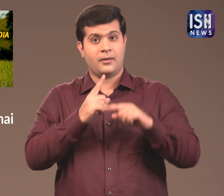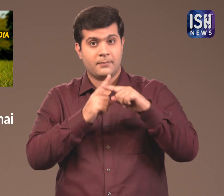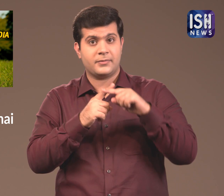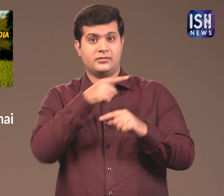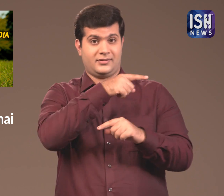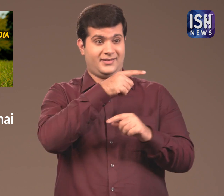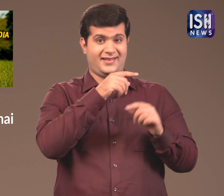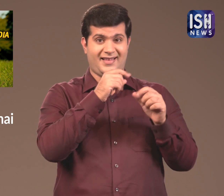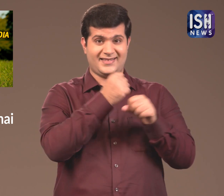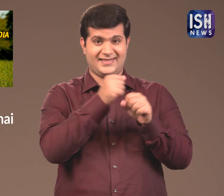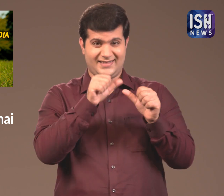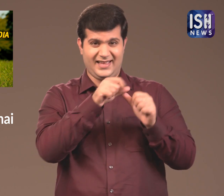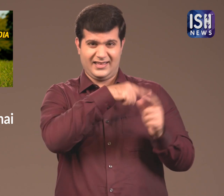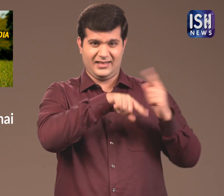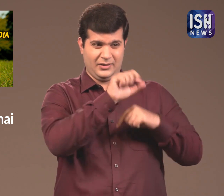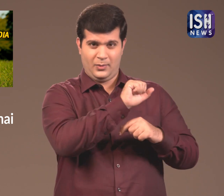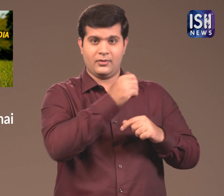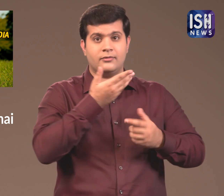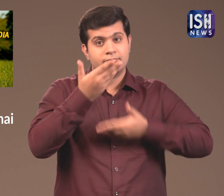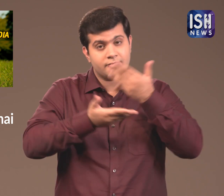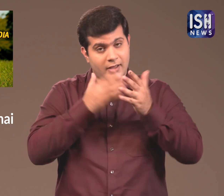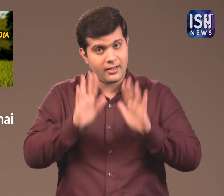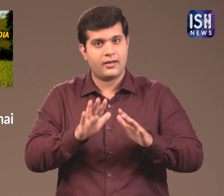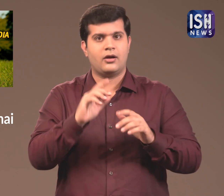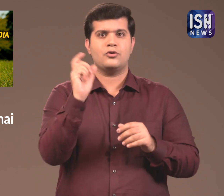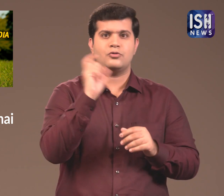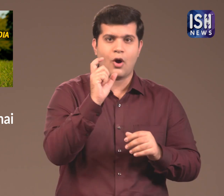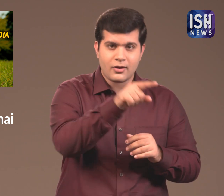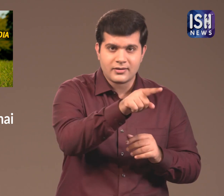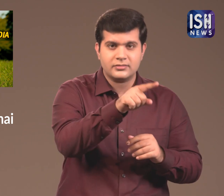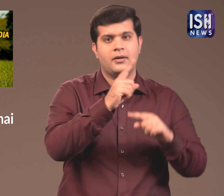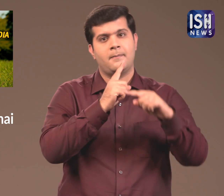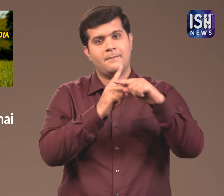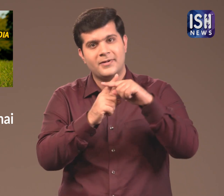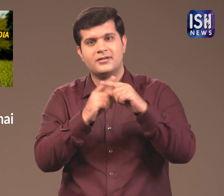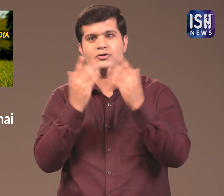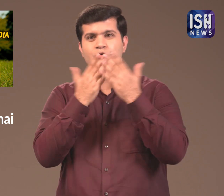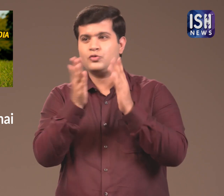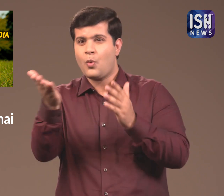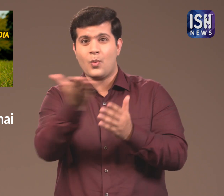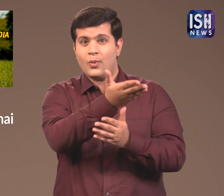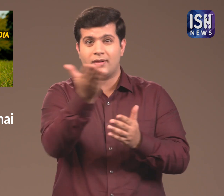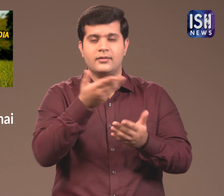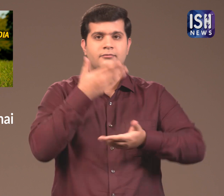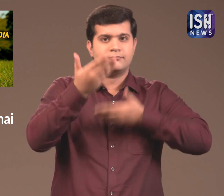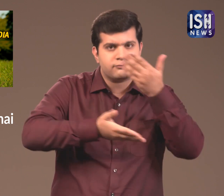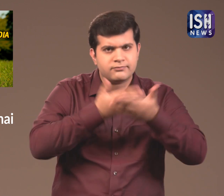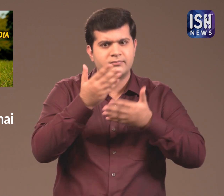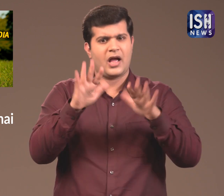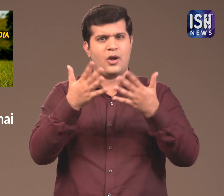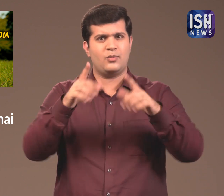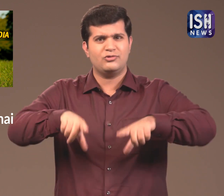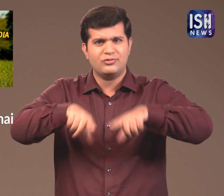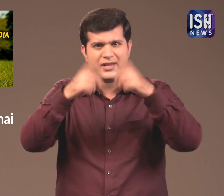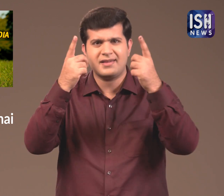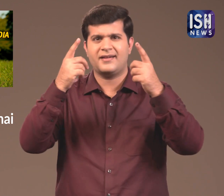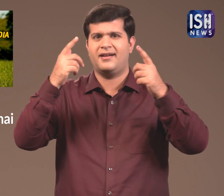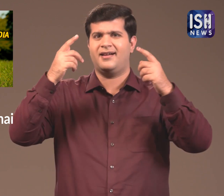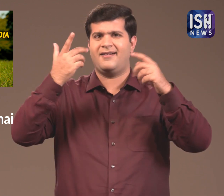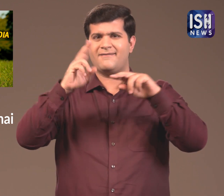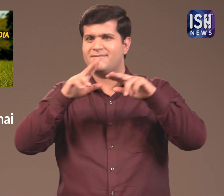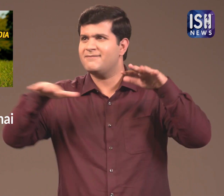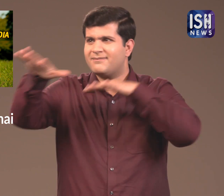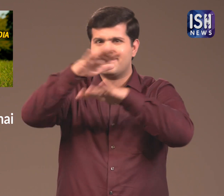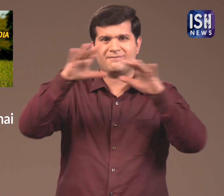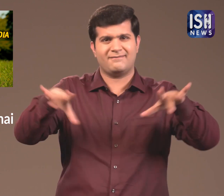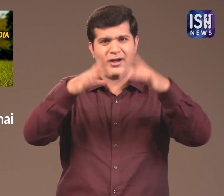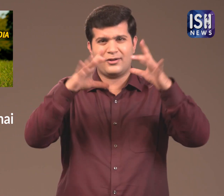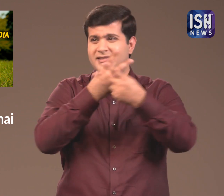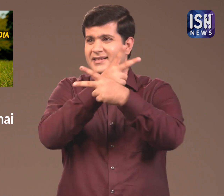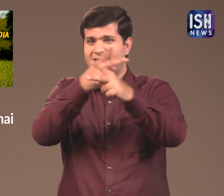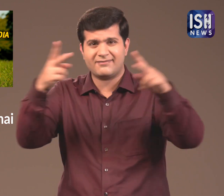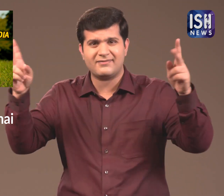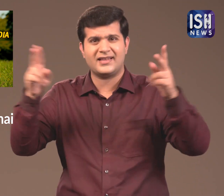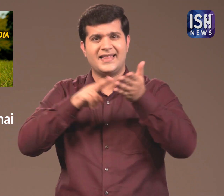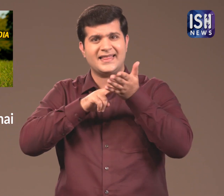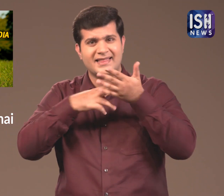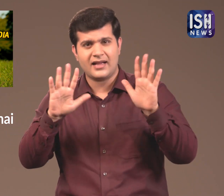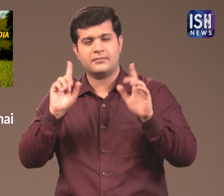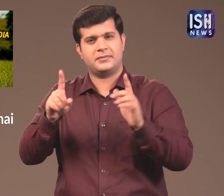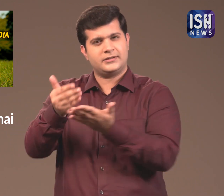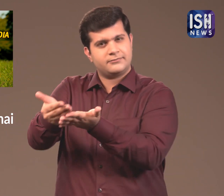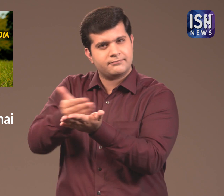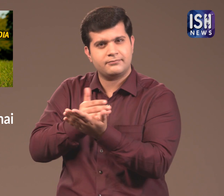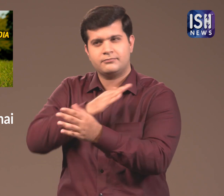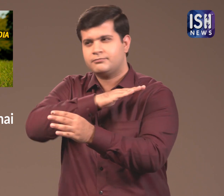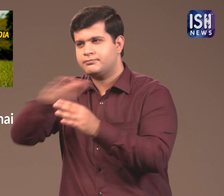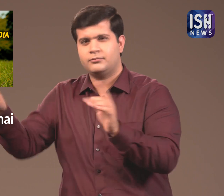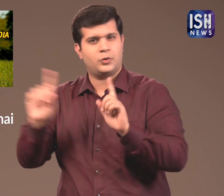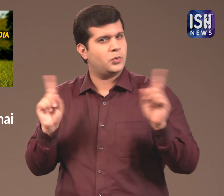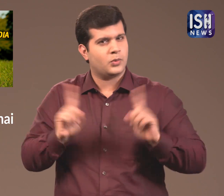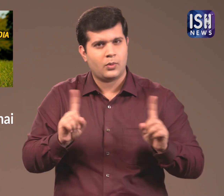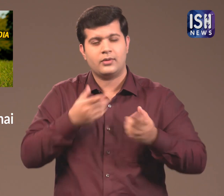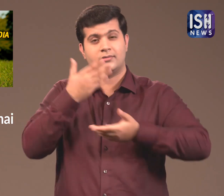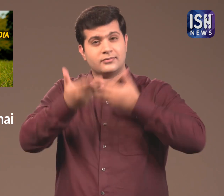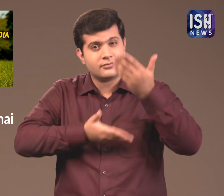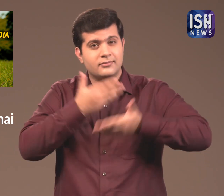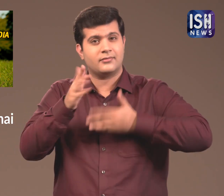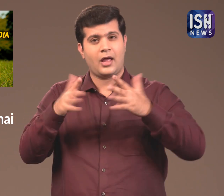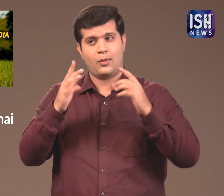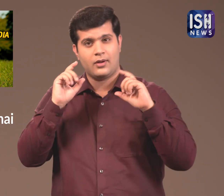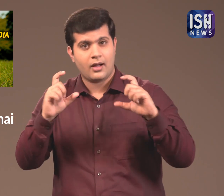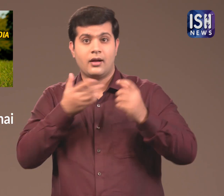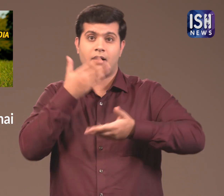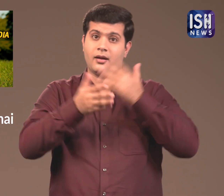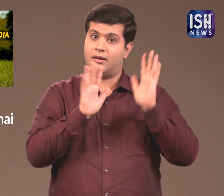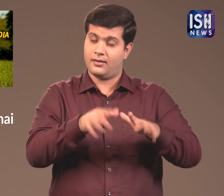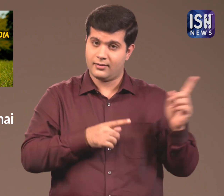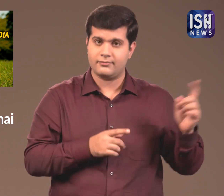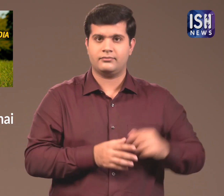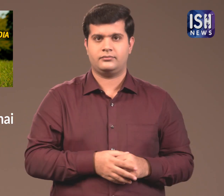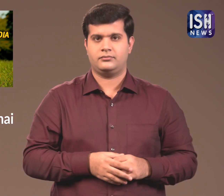Dr. Ghani also goes to schools and colleges to educate the students on protecting forests.